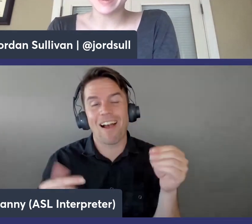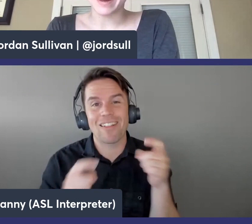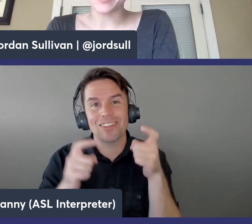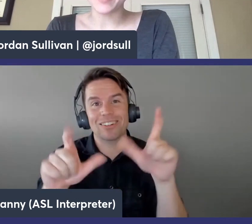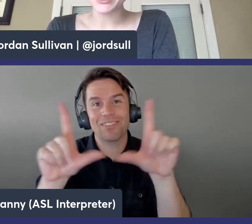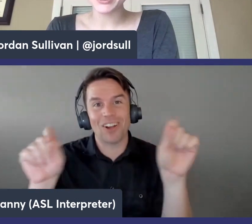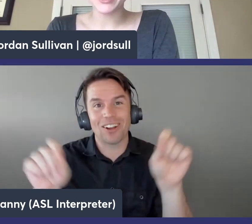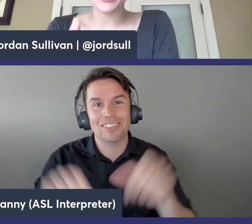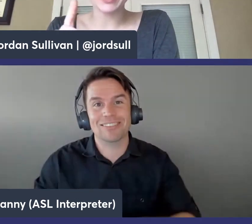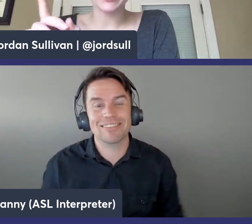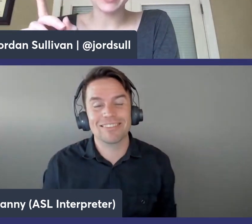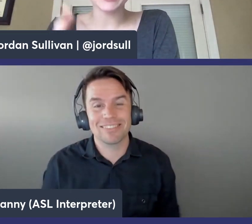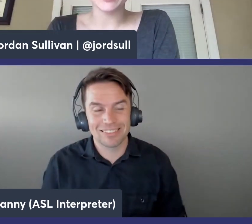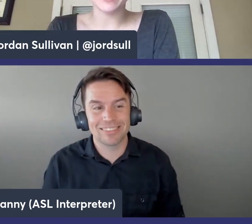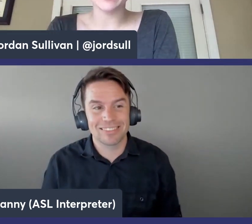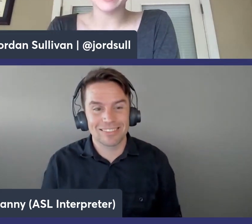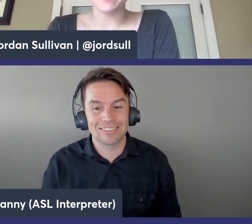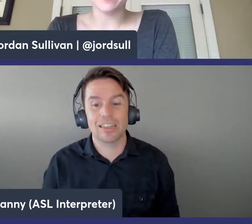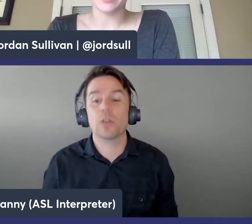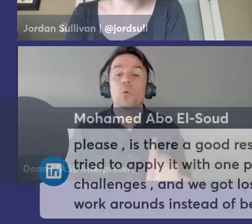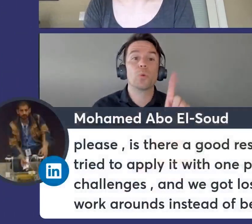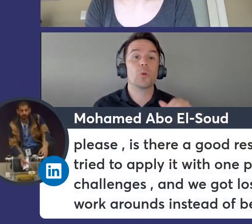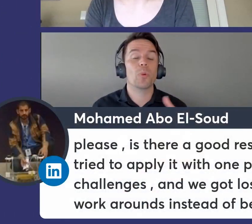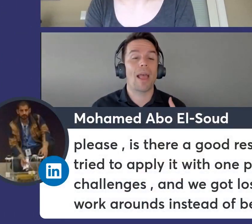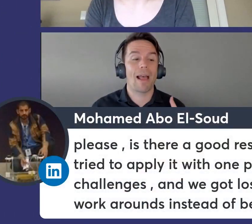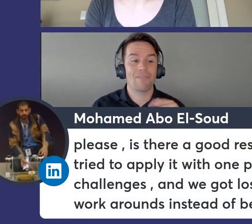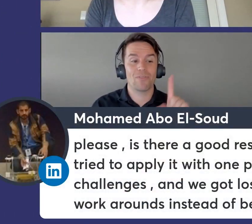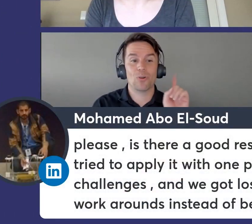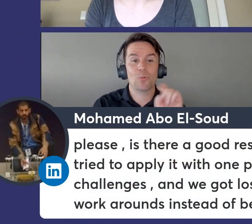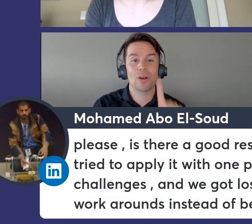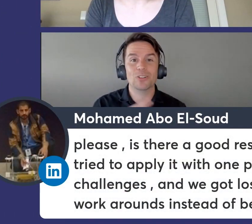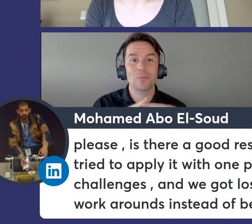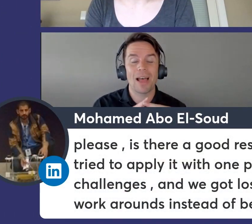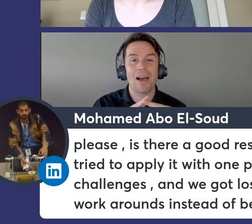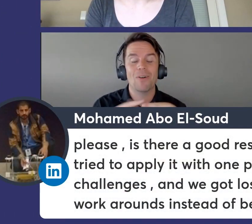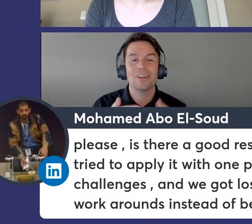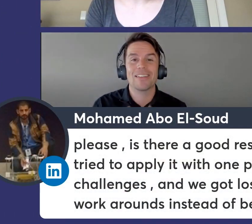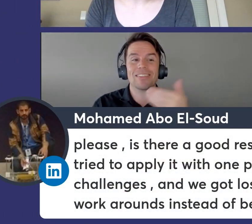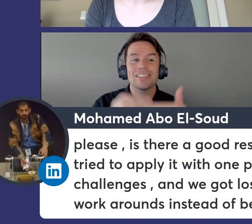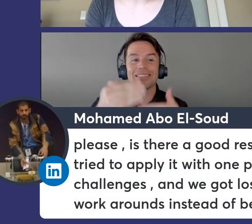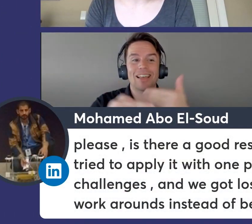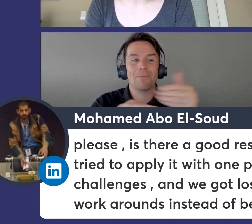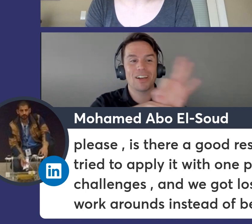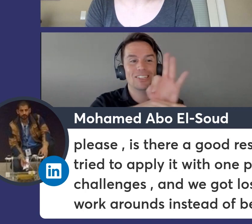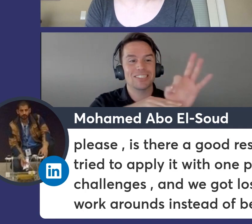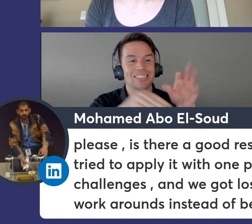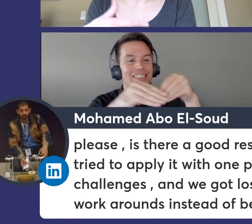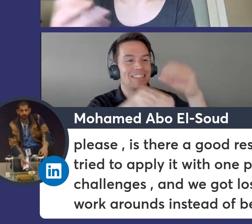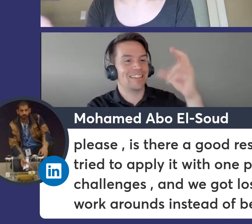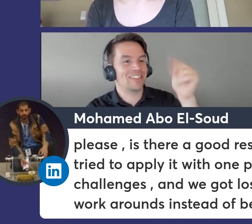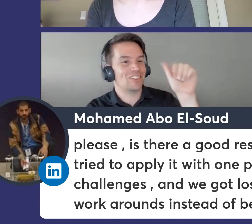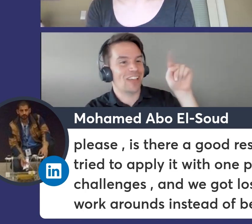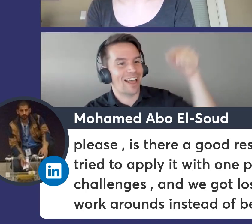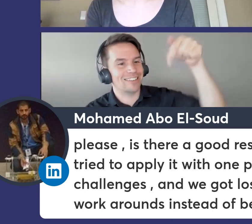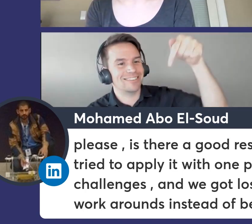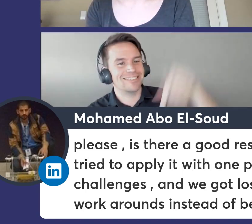we've actually got a quick question about Step Functions. from the chats. They're asking about use case,